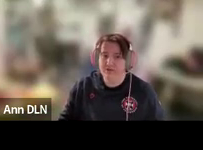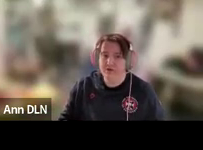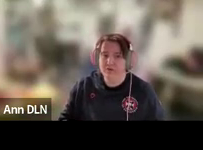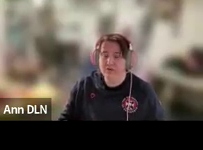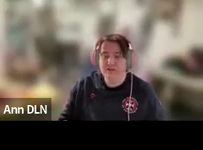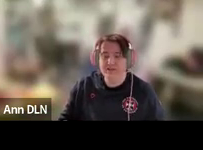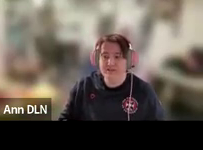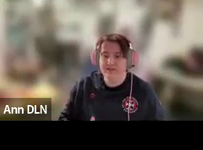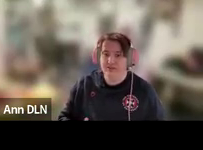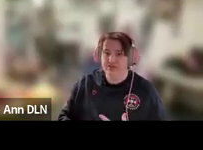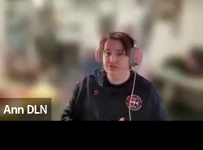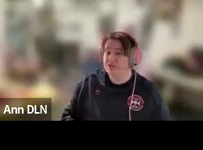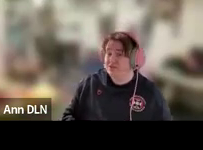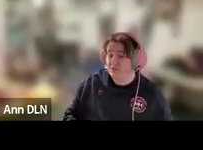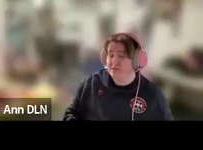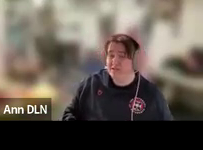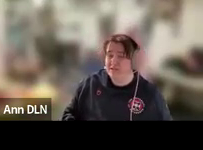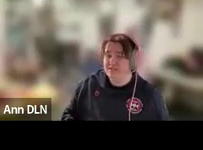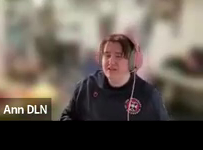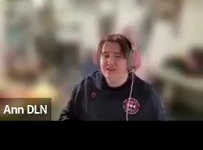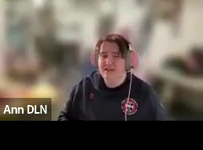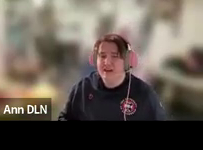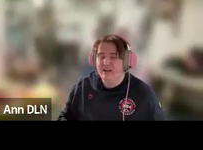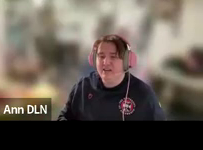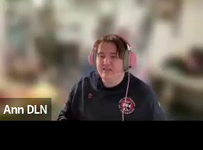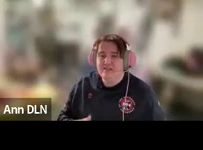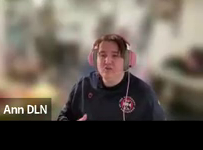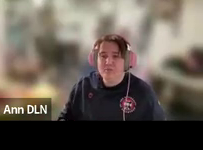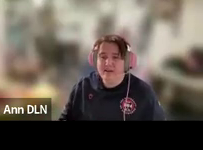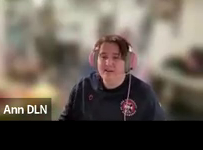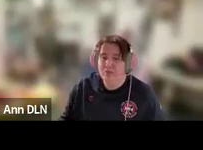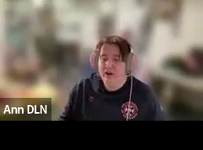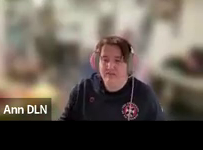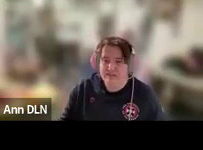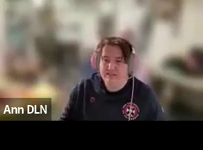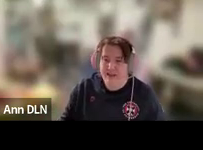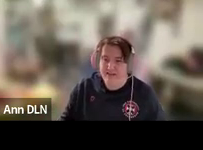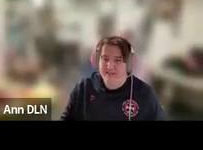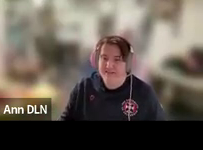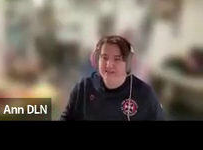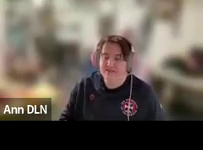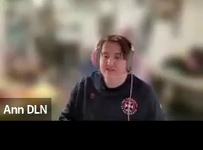you can only request this under certain circumstances, and you might need more evidence to access this.